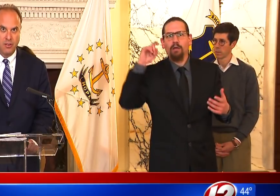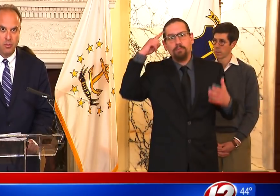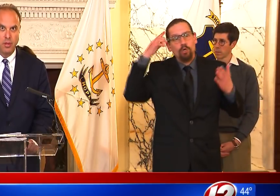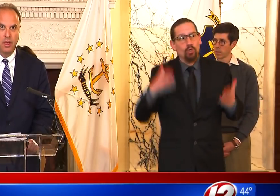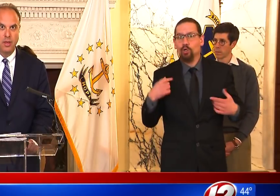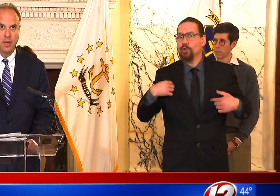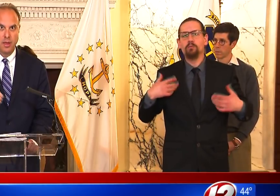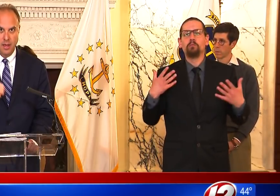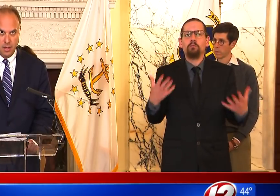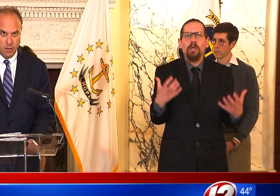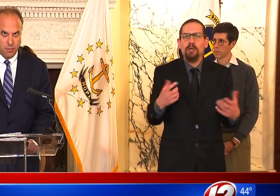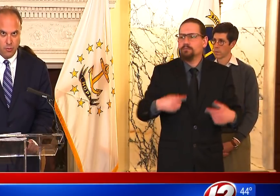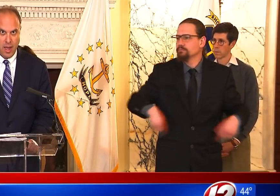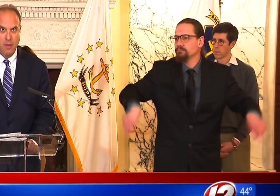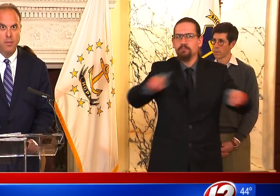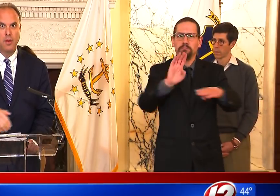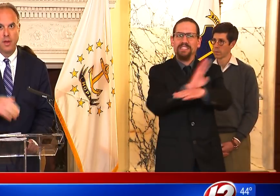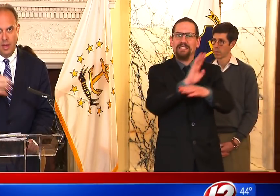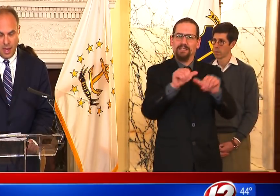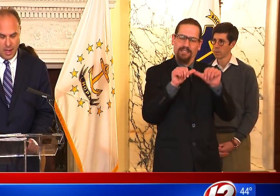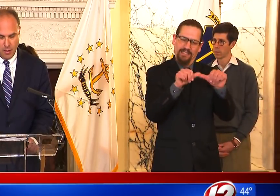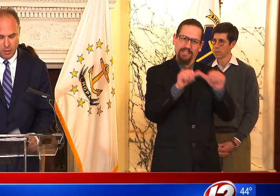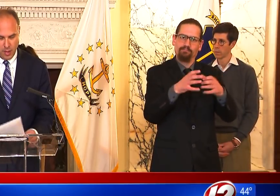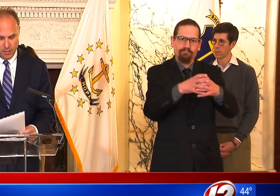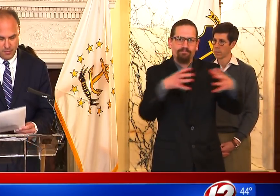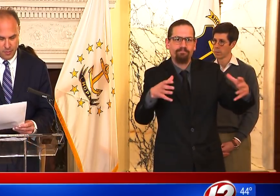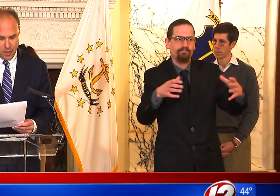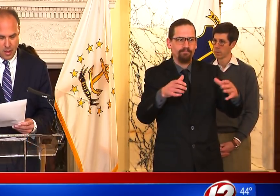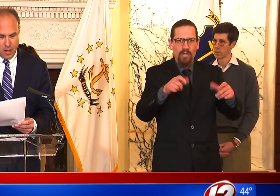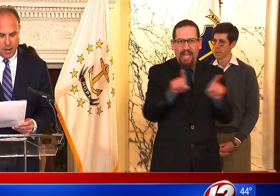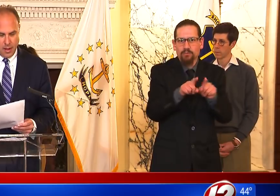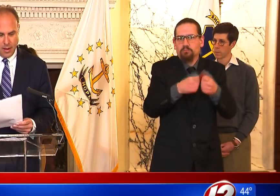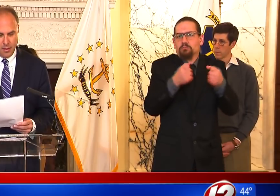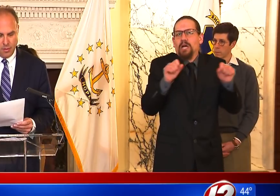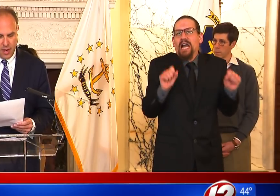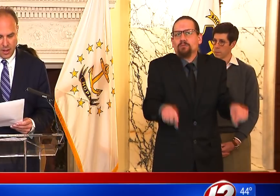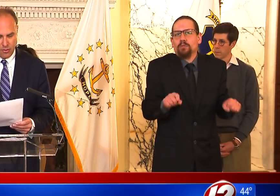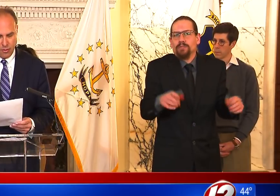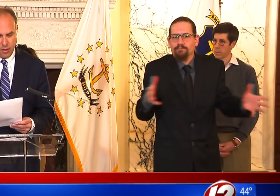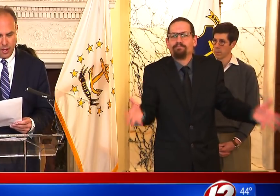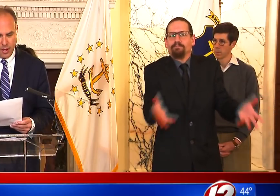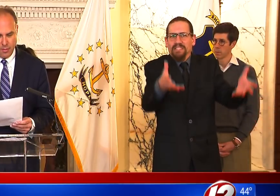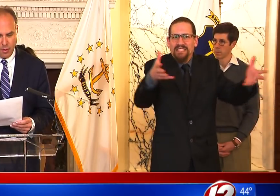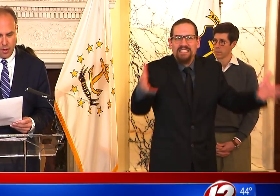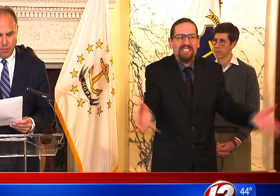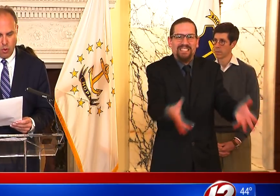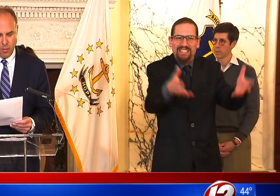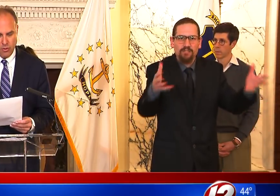THE GOVERNOR WANTS THE MOST PRO-COMMERCE VERSION OF OUR POLICIES AS WE CAN POSSIBLY